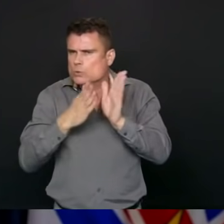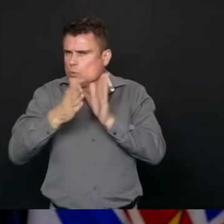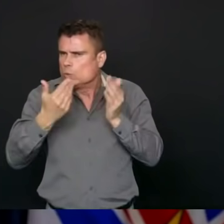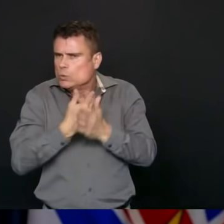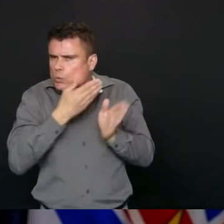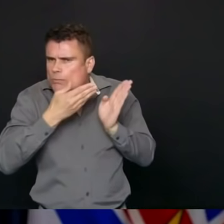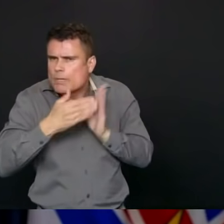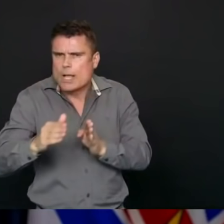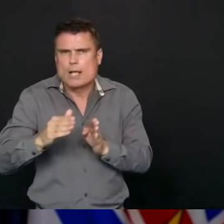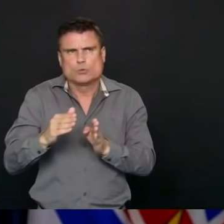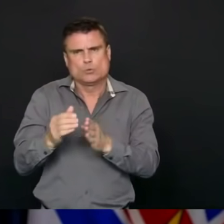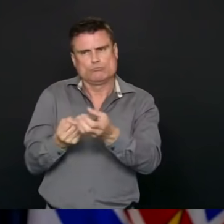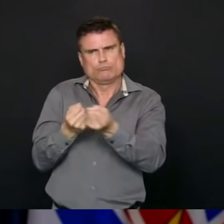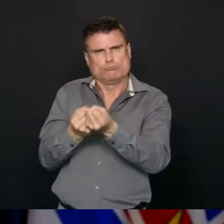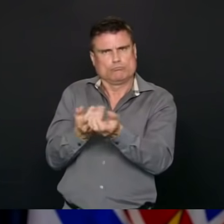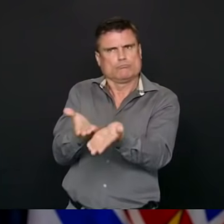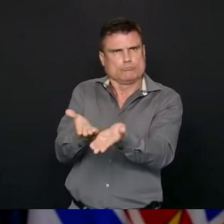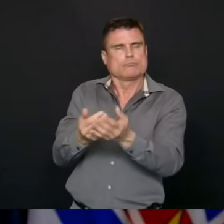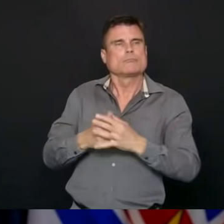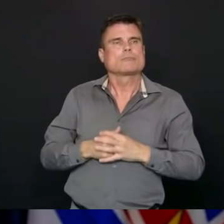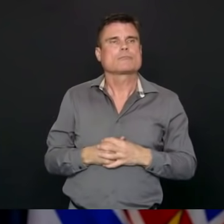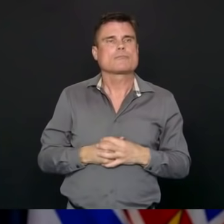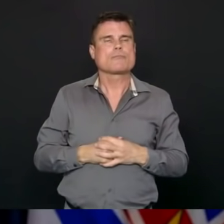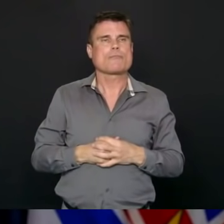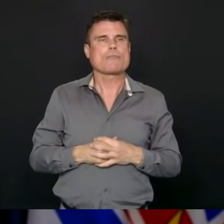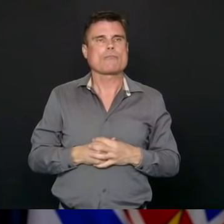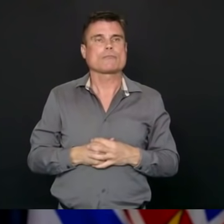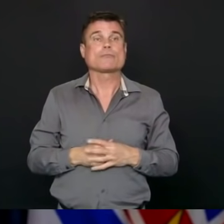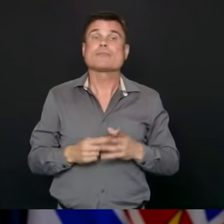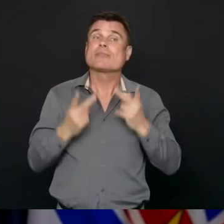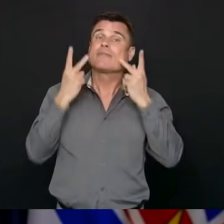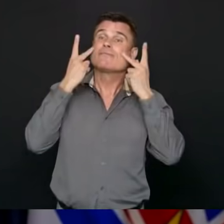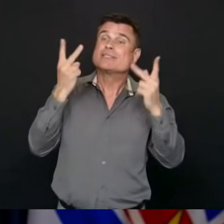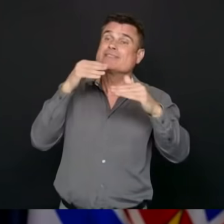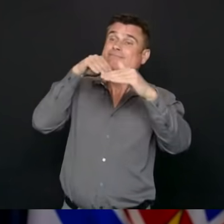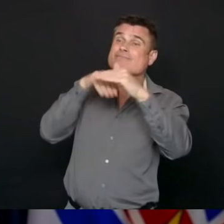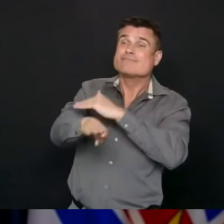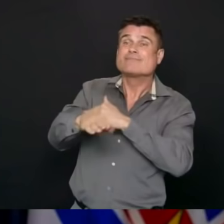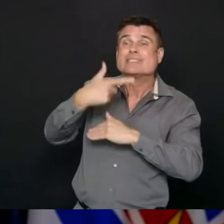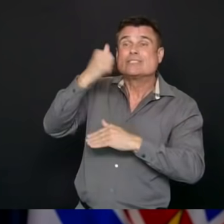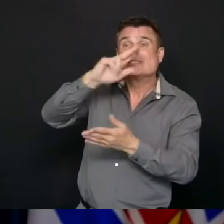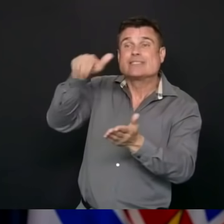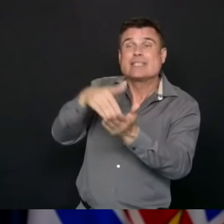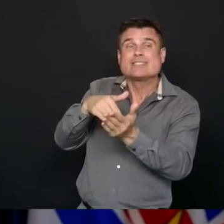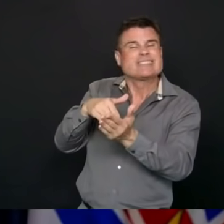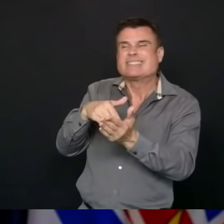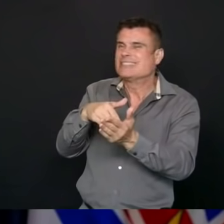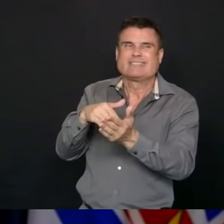about the continuing restrictions on visits. We know that Mother's Day is Sunday, May 10,